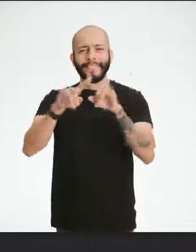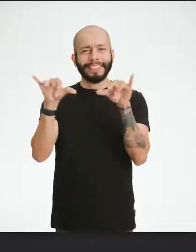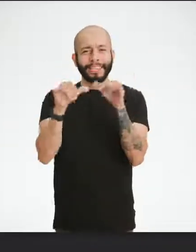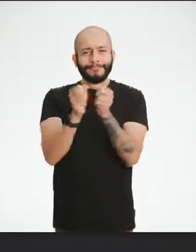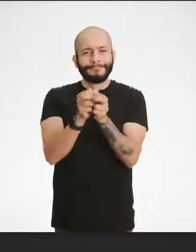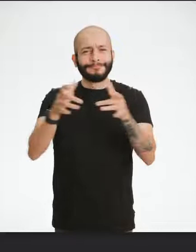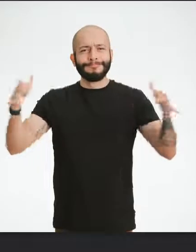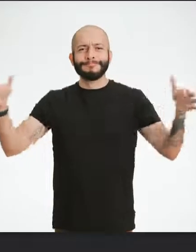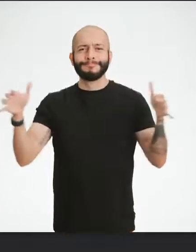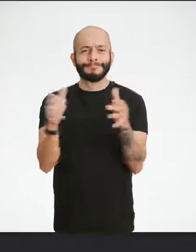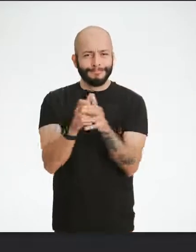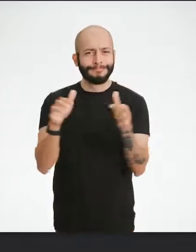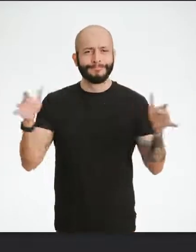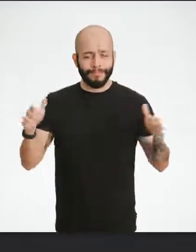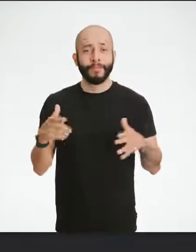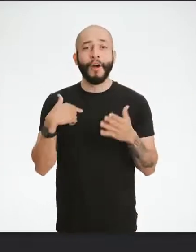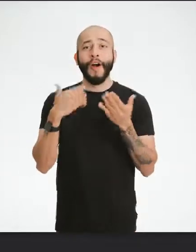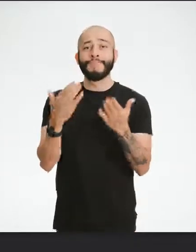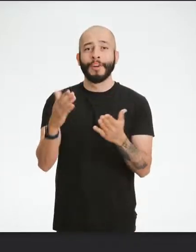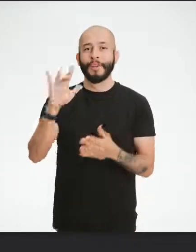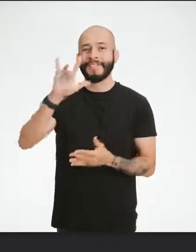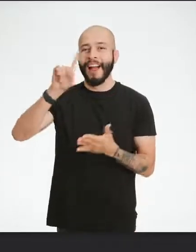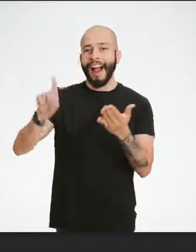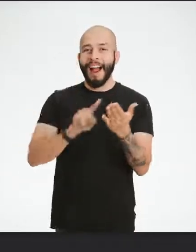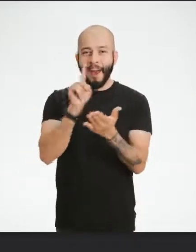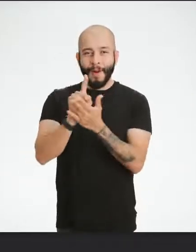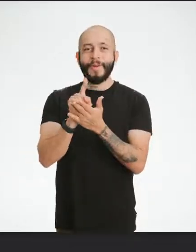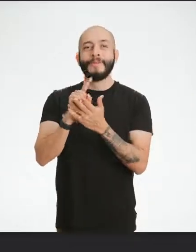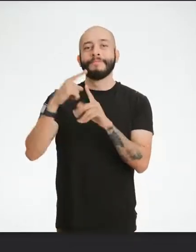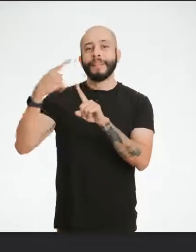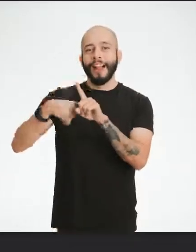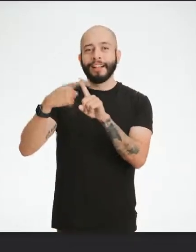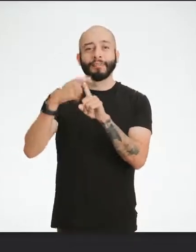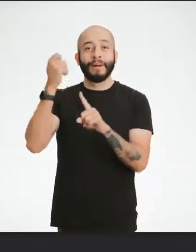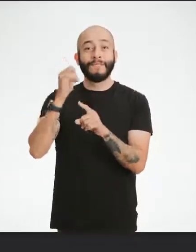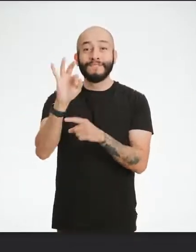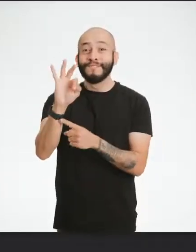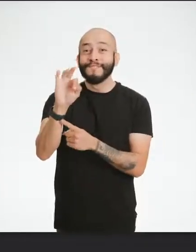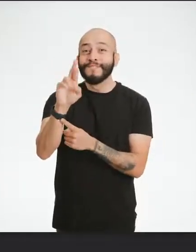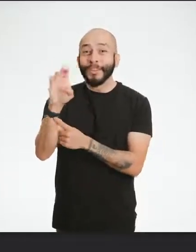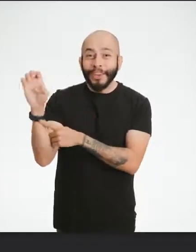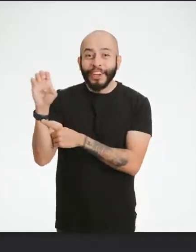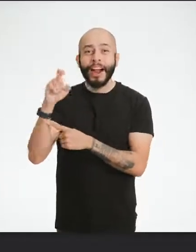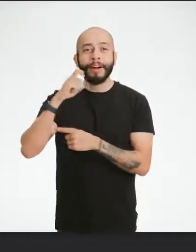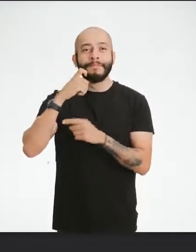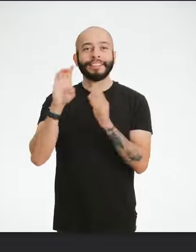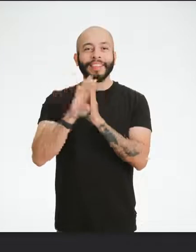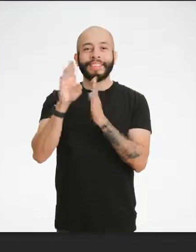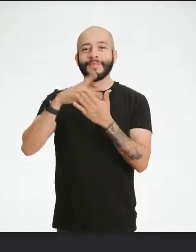We're offering the 25 hour per month subscription free to all Apple Developer Program members